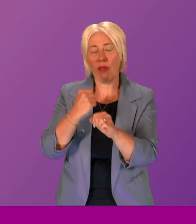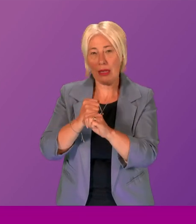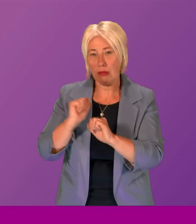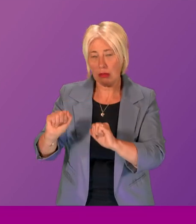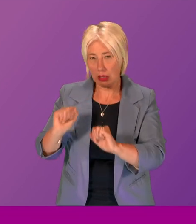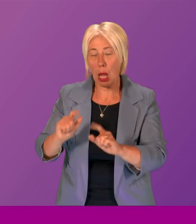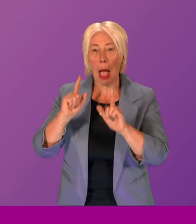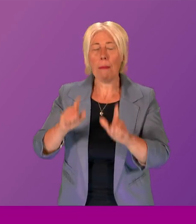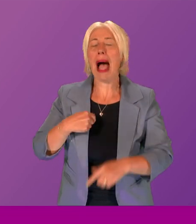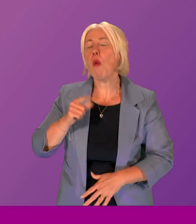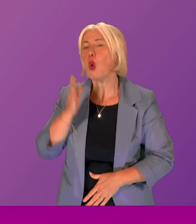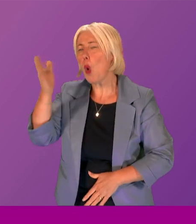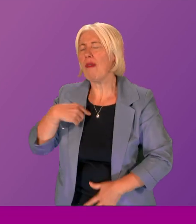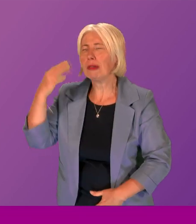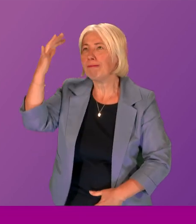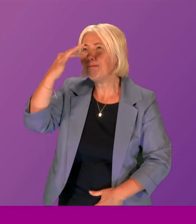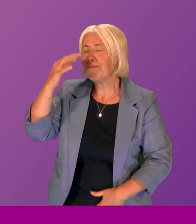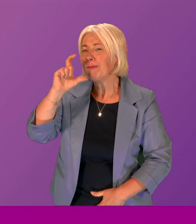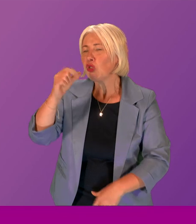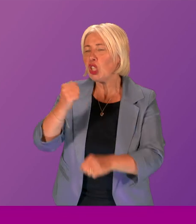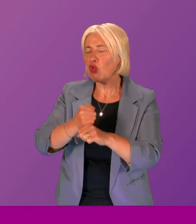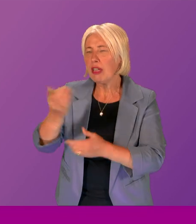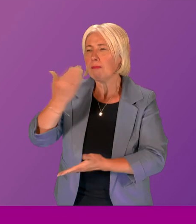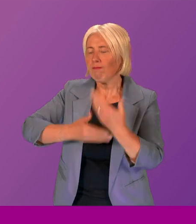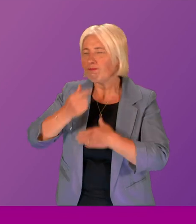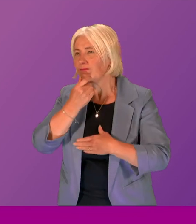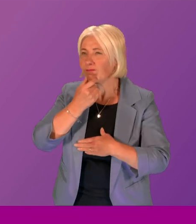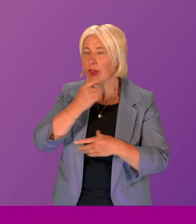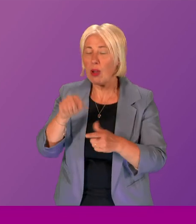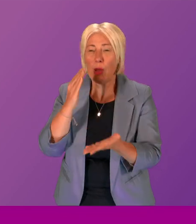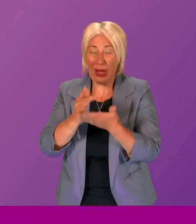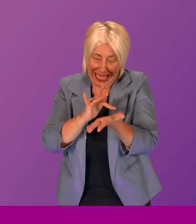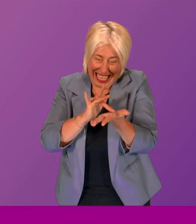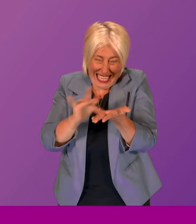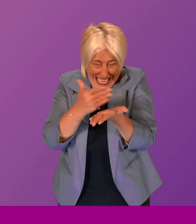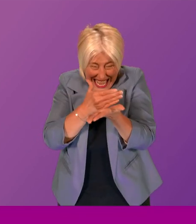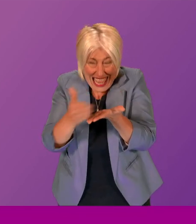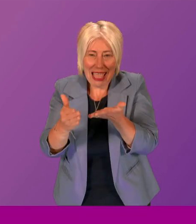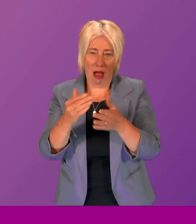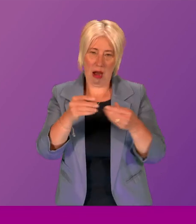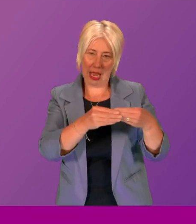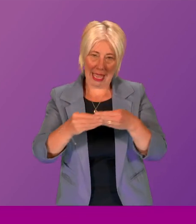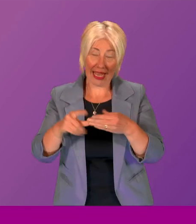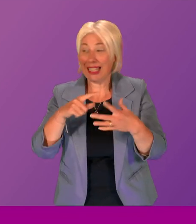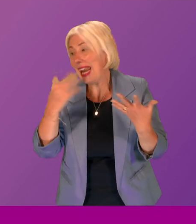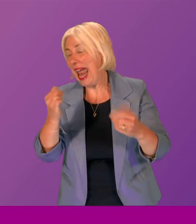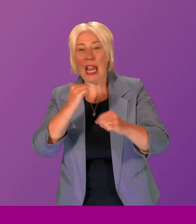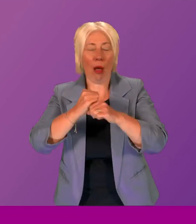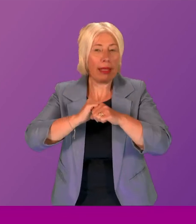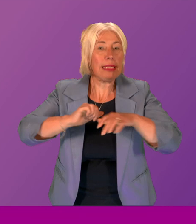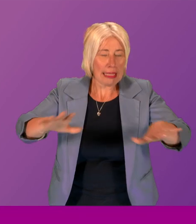I will take away what Christine Grahame has said, and her suggestion for crystal-clear guidance and any potential publicity campaign that we can undertake around that.